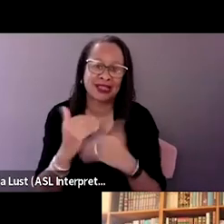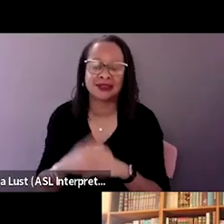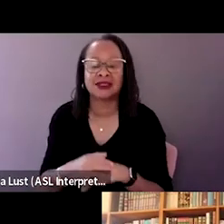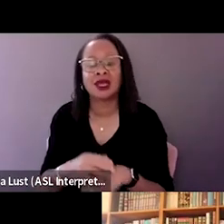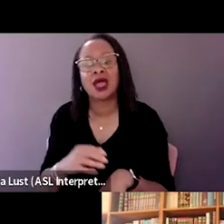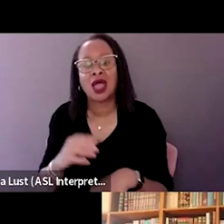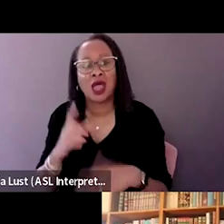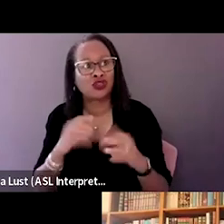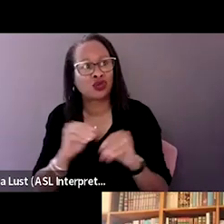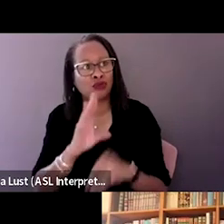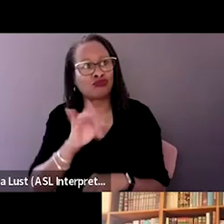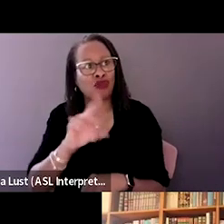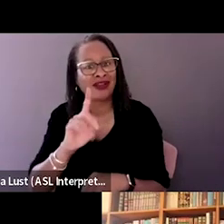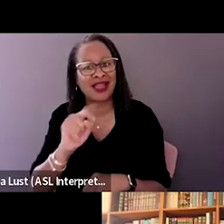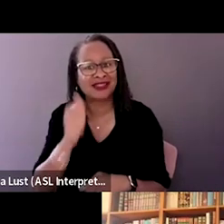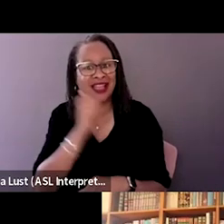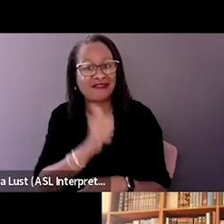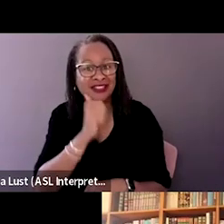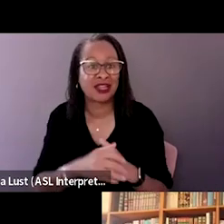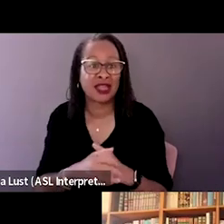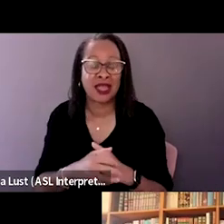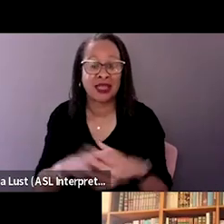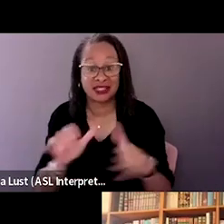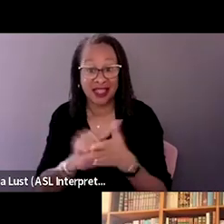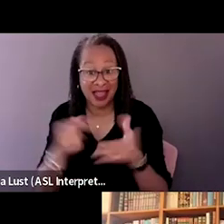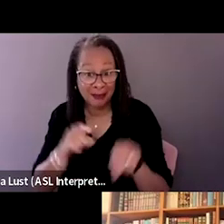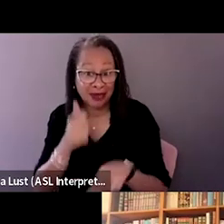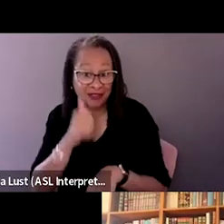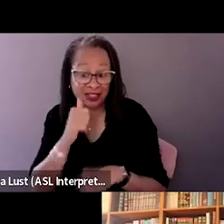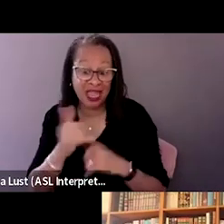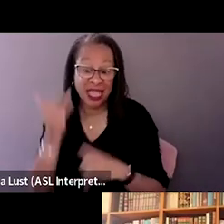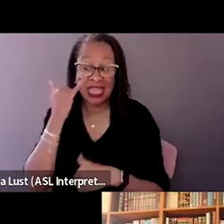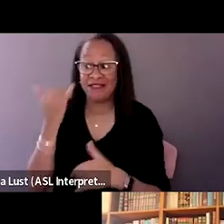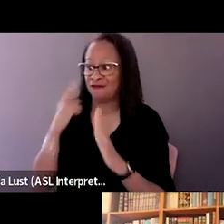does that come into play? So for example, if filmmaker wants to tell a certain film